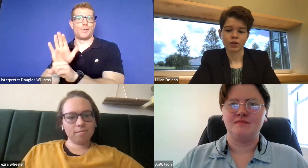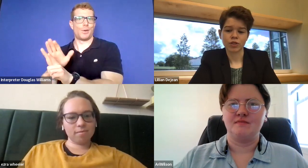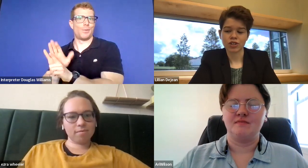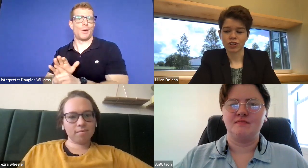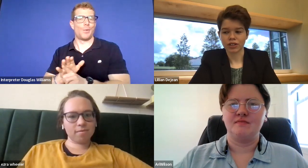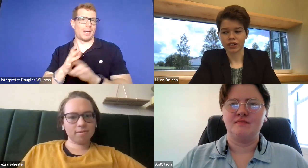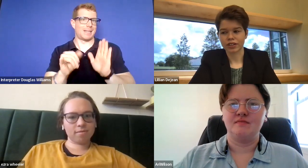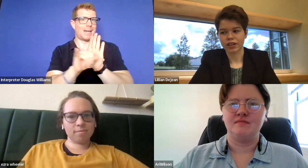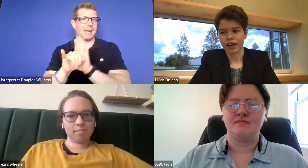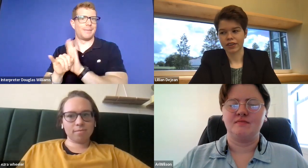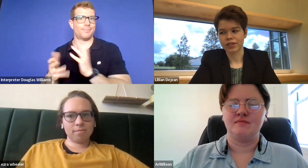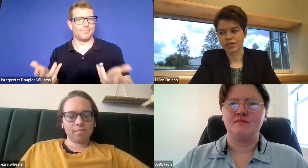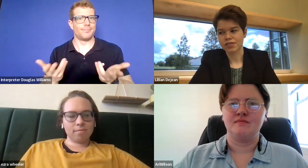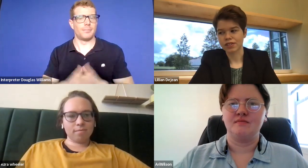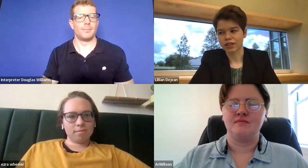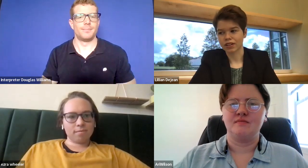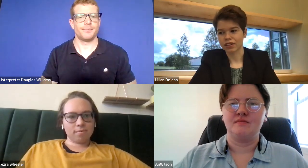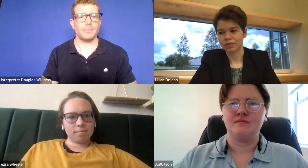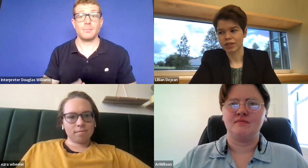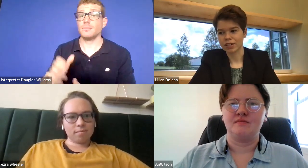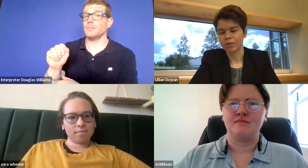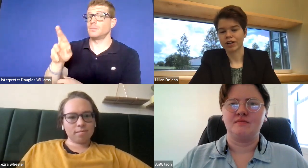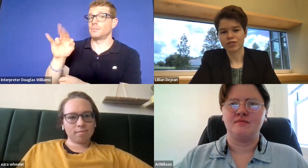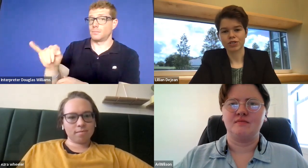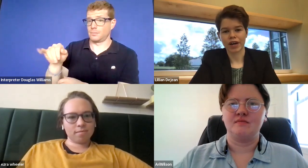And are you mentioned earlier how there is? Oh, many people, and how are you?